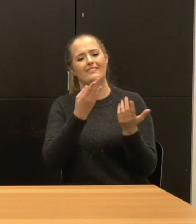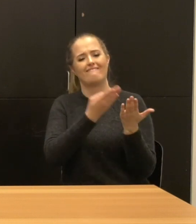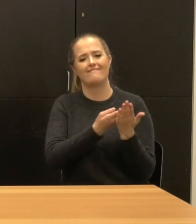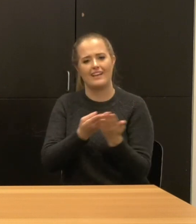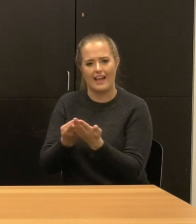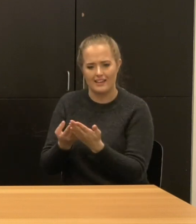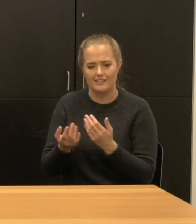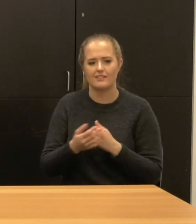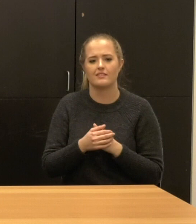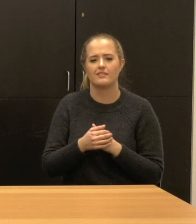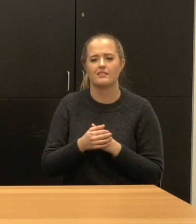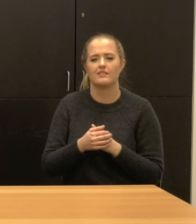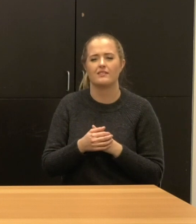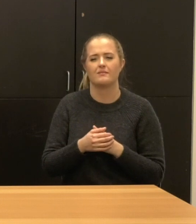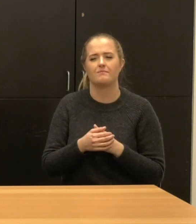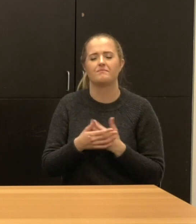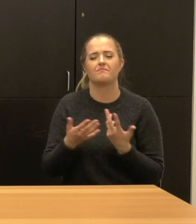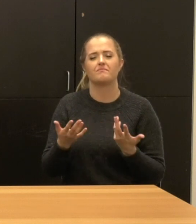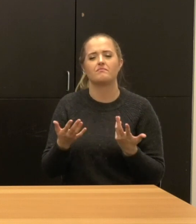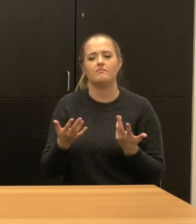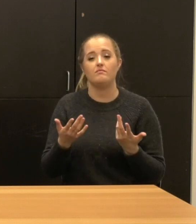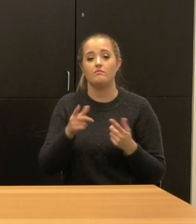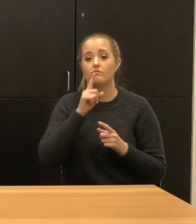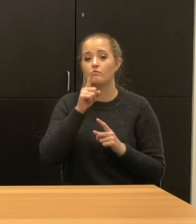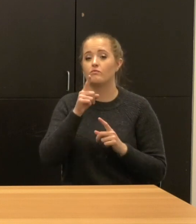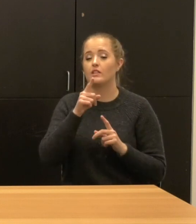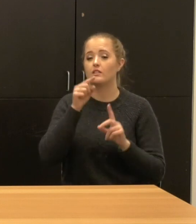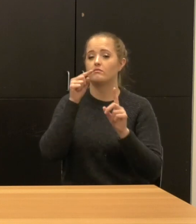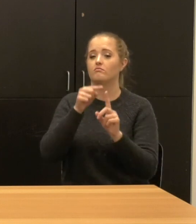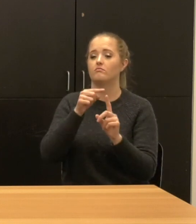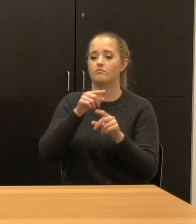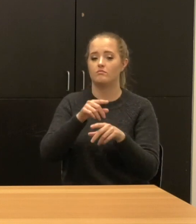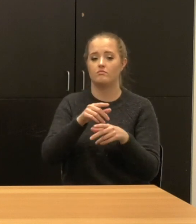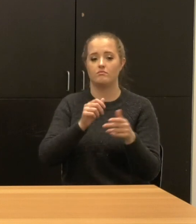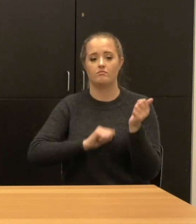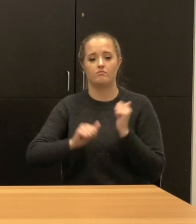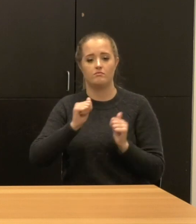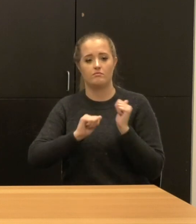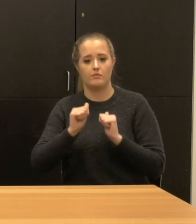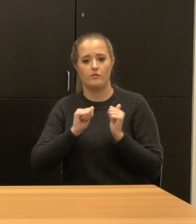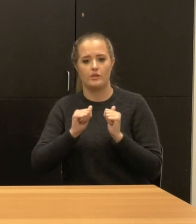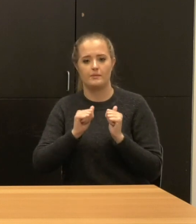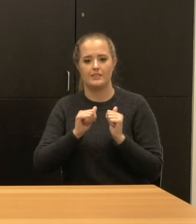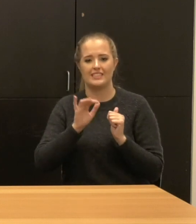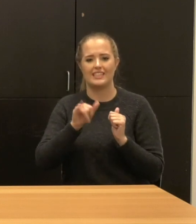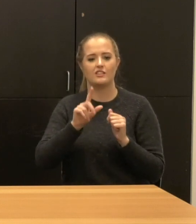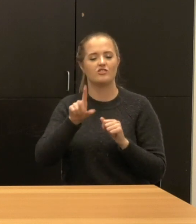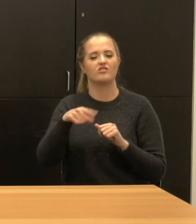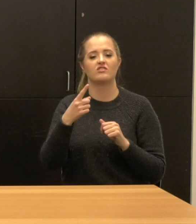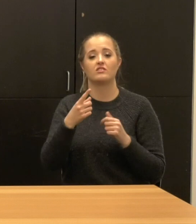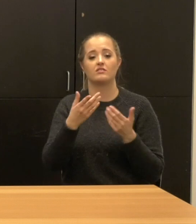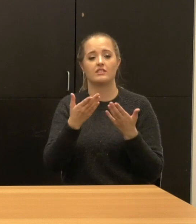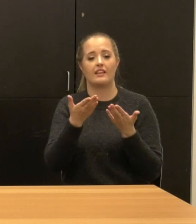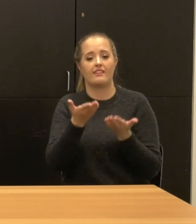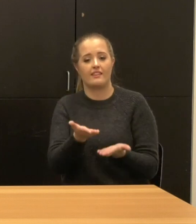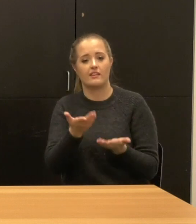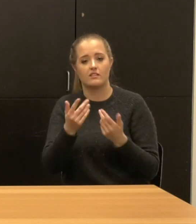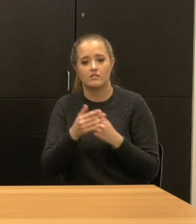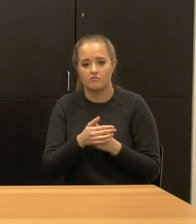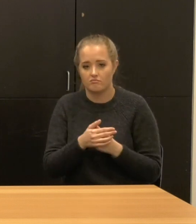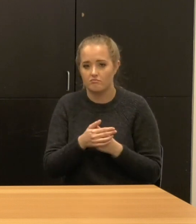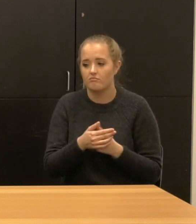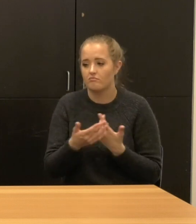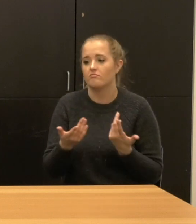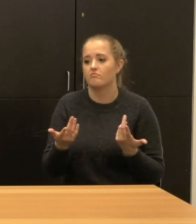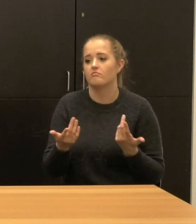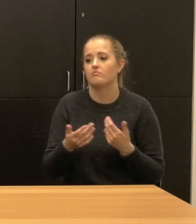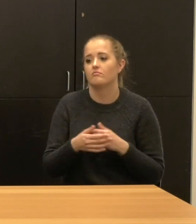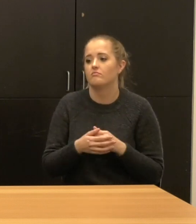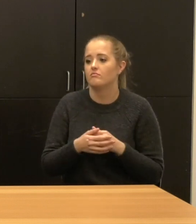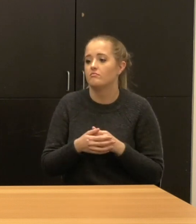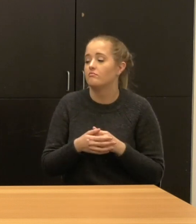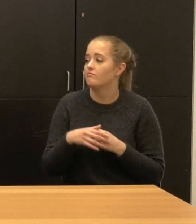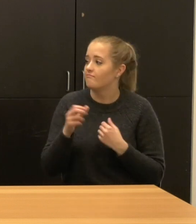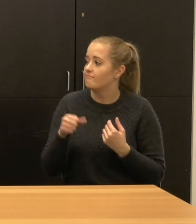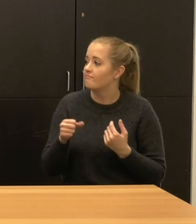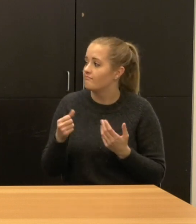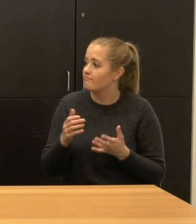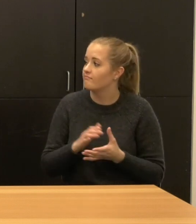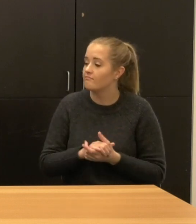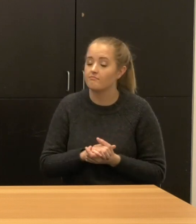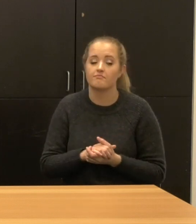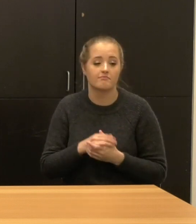professionally and conceptually in the work, these are just facts of, of existence.